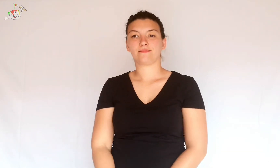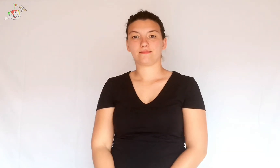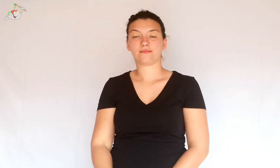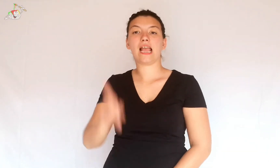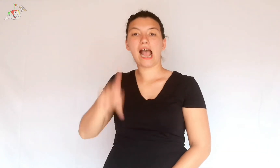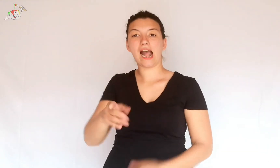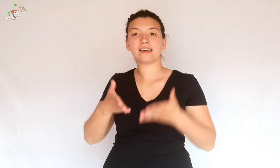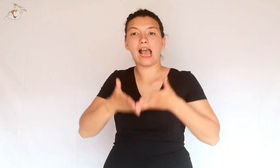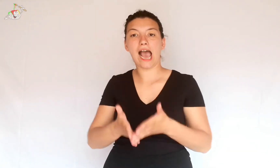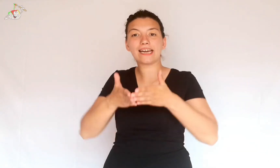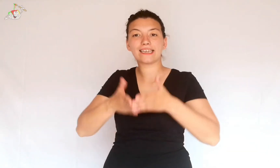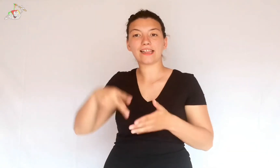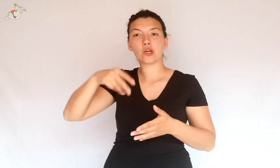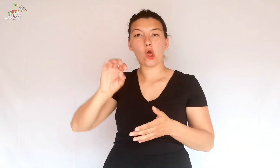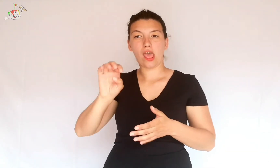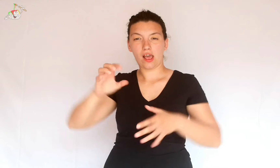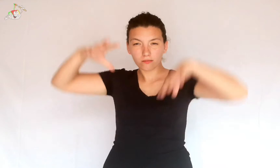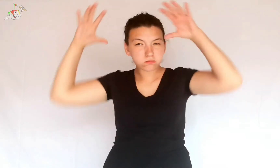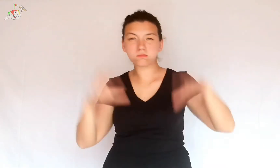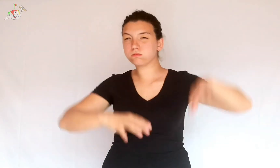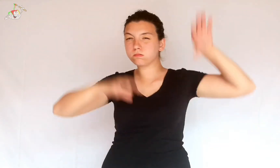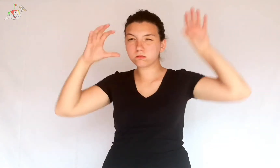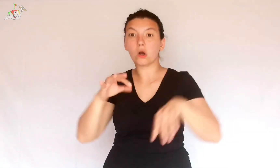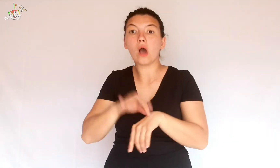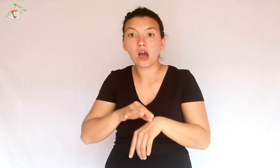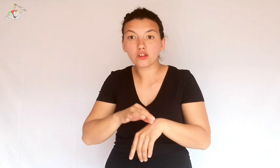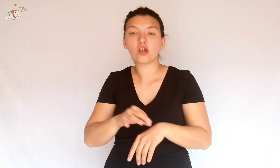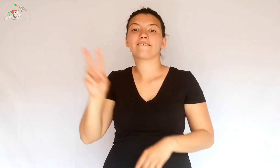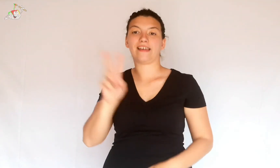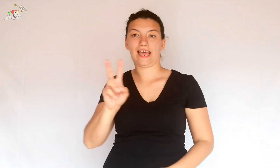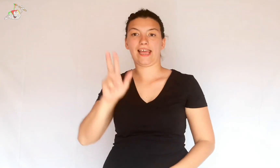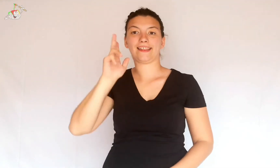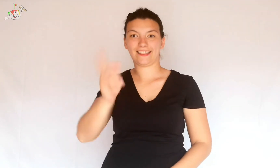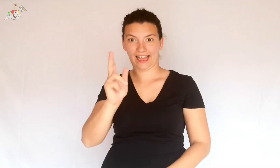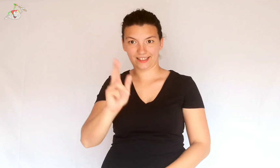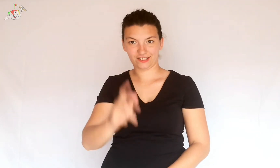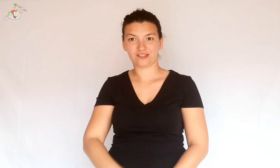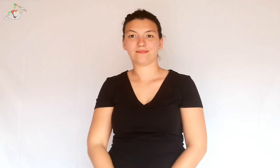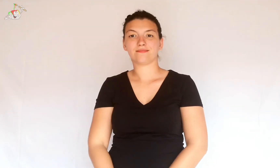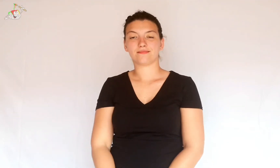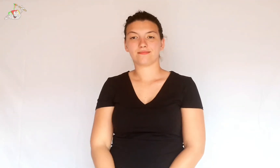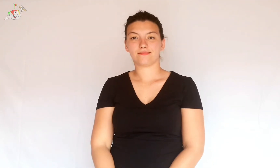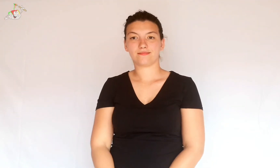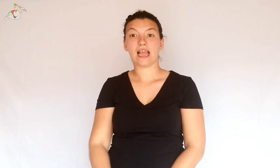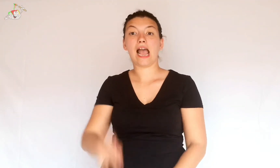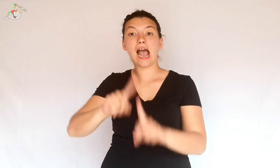The universal flood involving Noah's ark when did it happen? It was Friday the 13th.